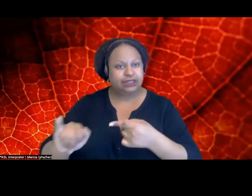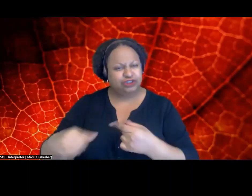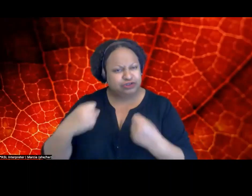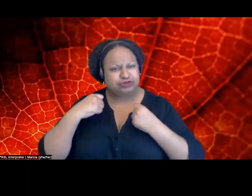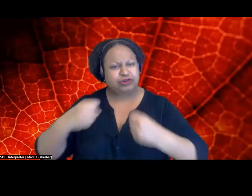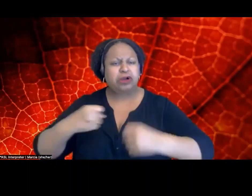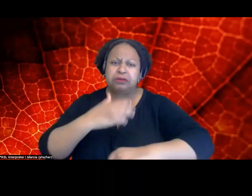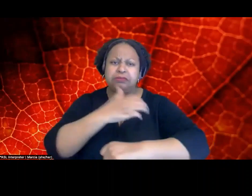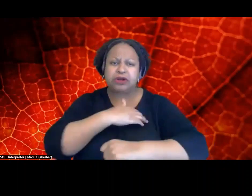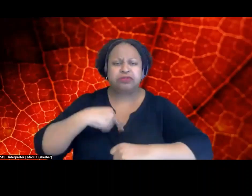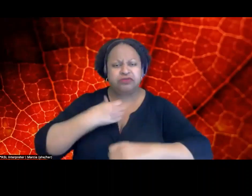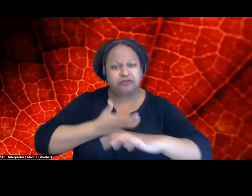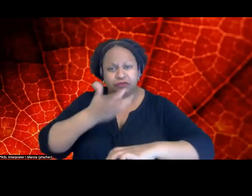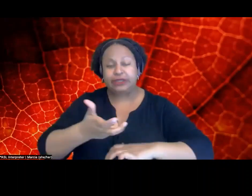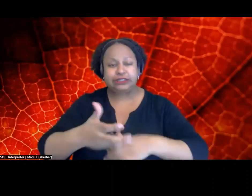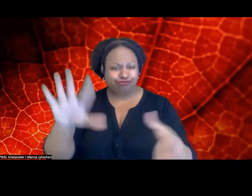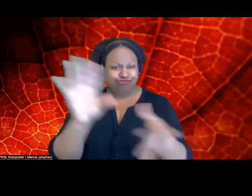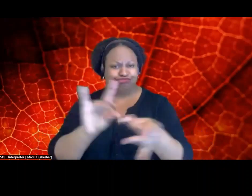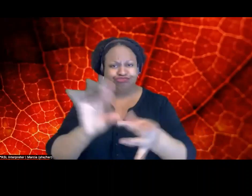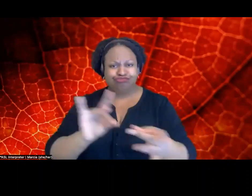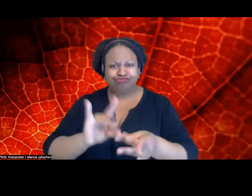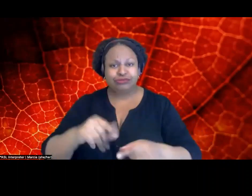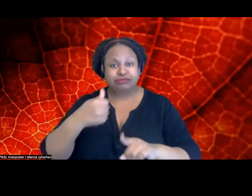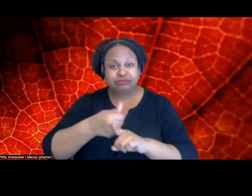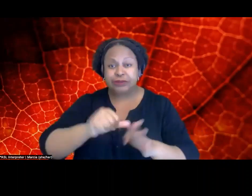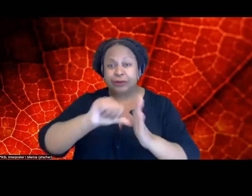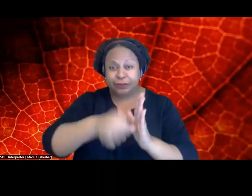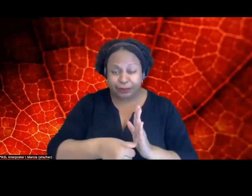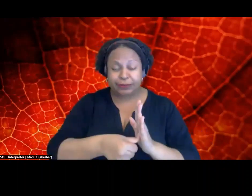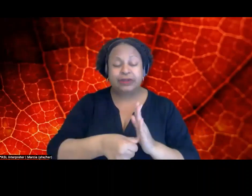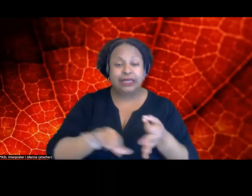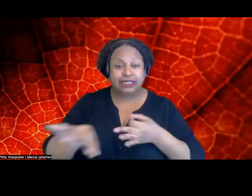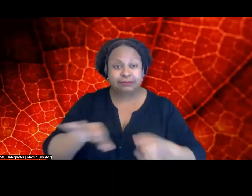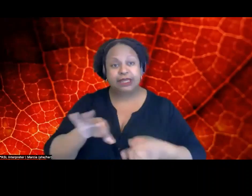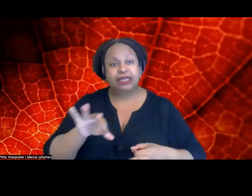He highlighted the difference between equality and equity and